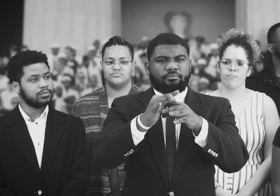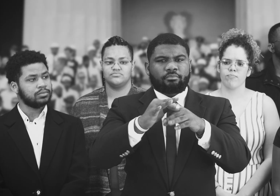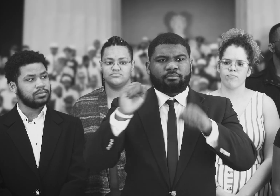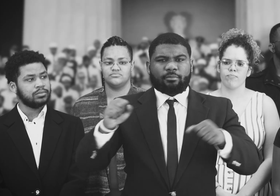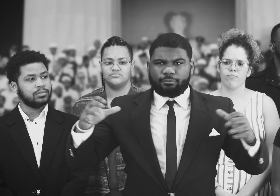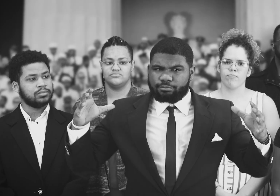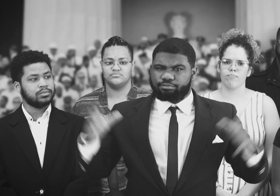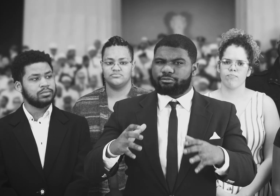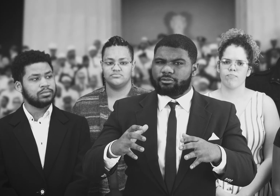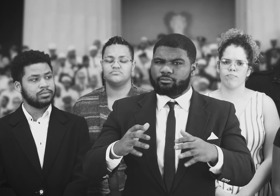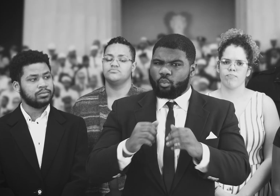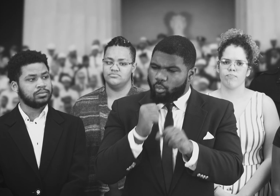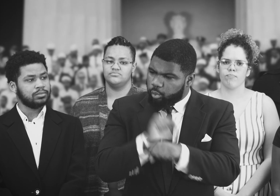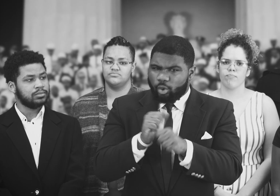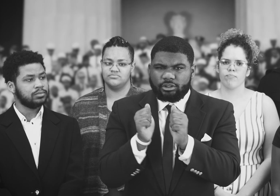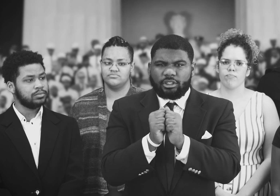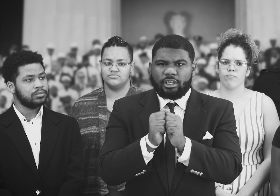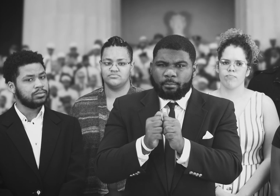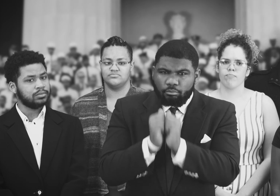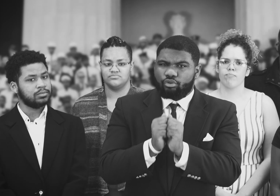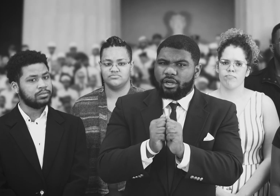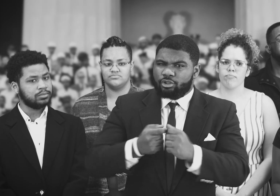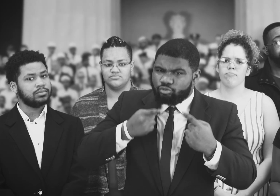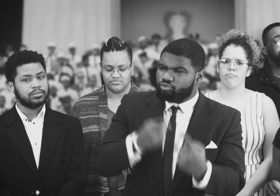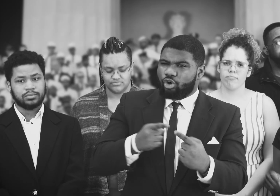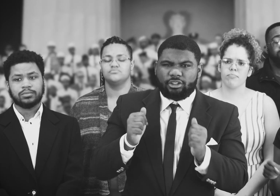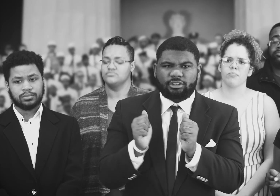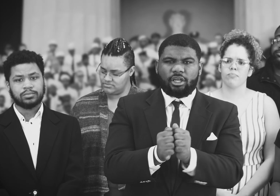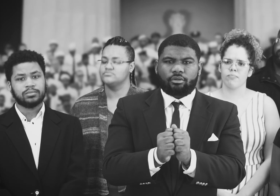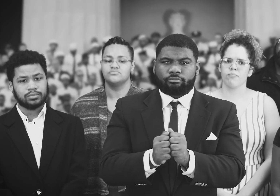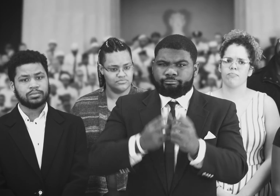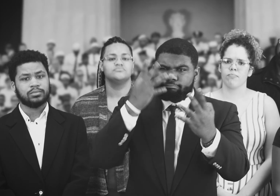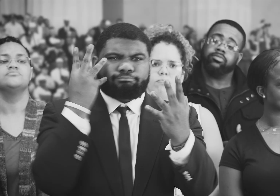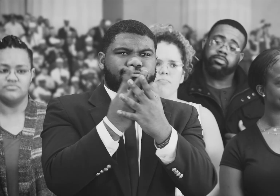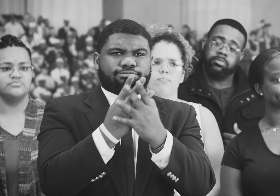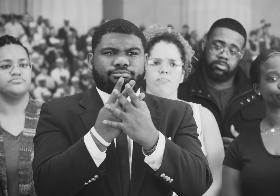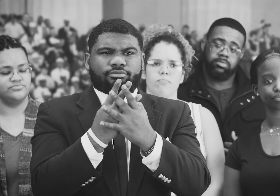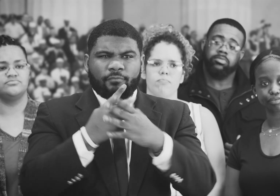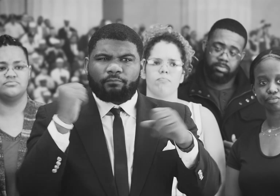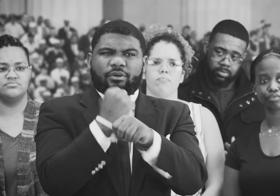With this faith we will be able to work together, to pray together, to struggle together, to go to jail together,